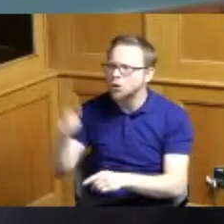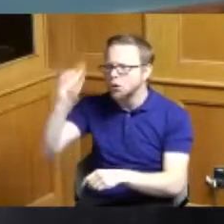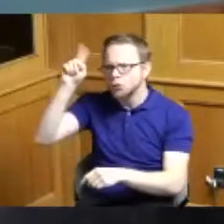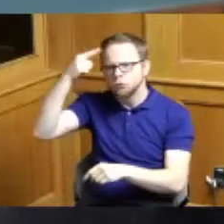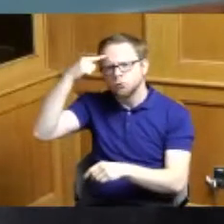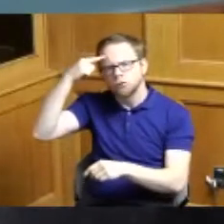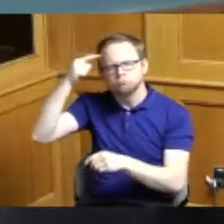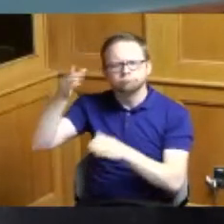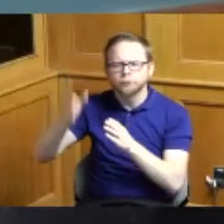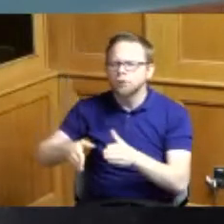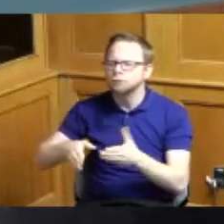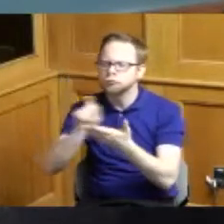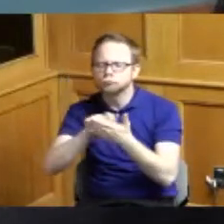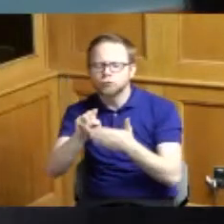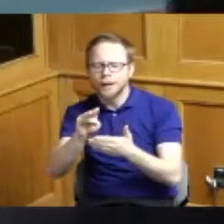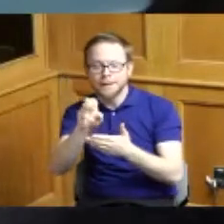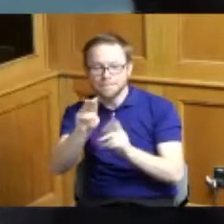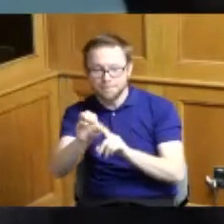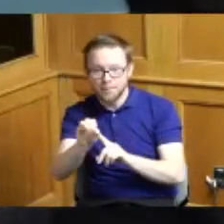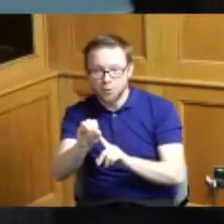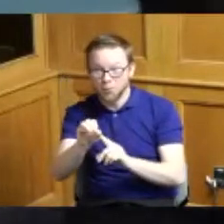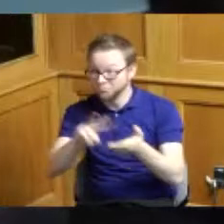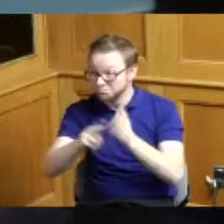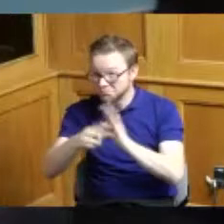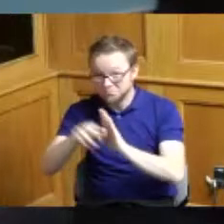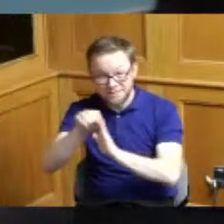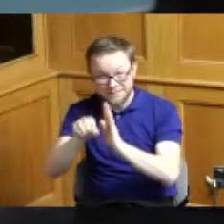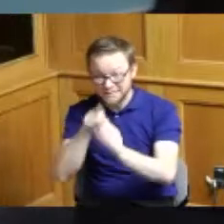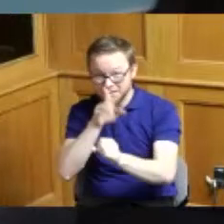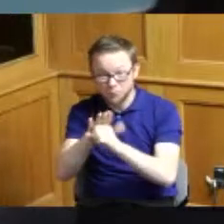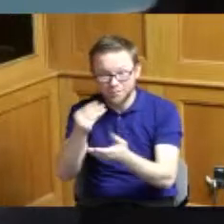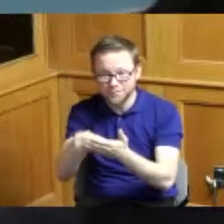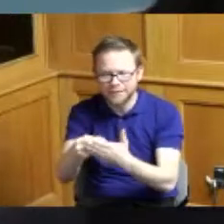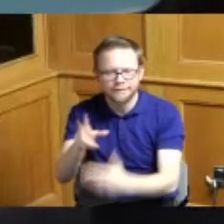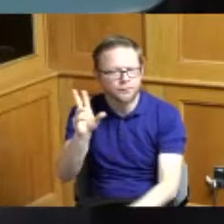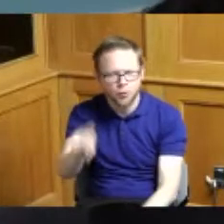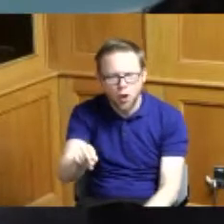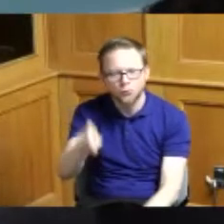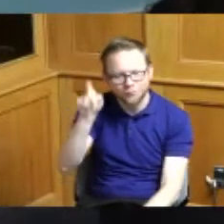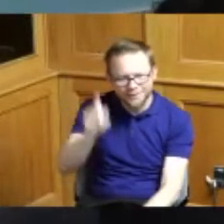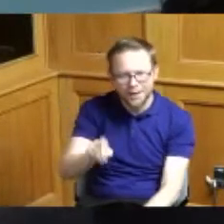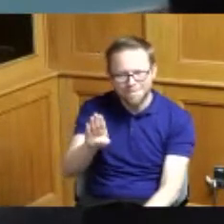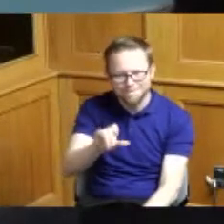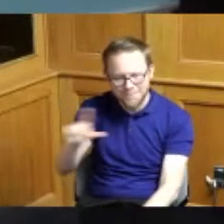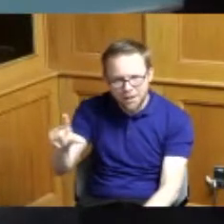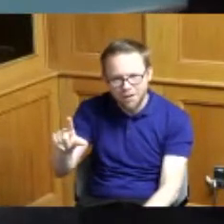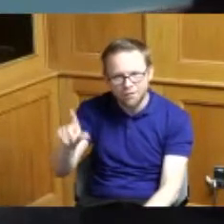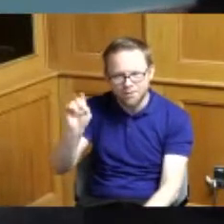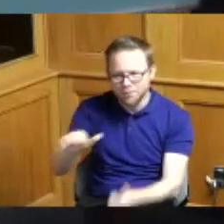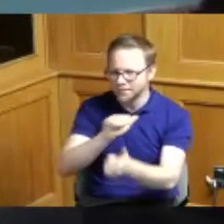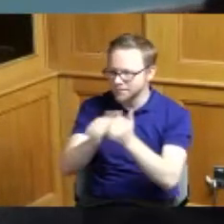don't give money through memos you gotta have a bill you gotta pass you gotta be signed in